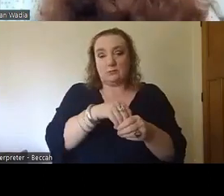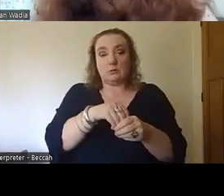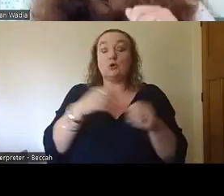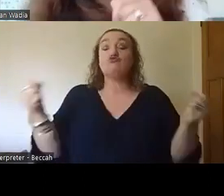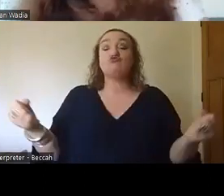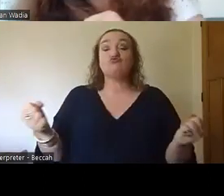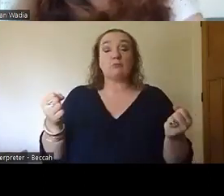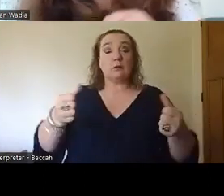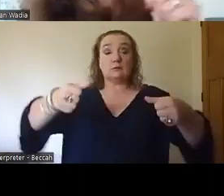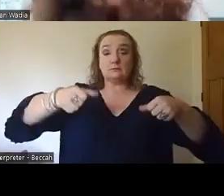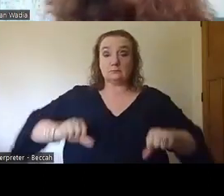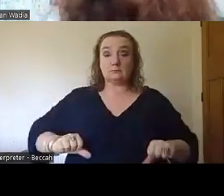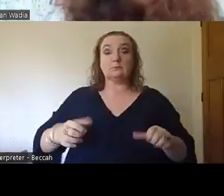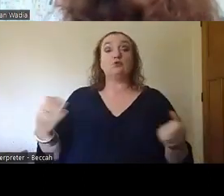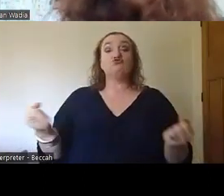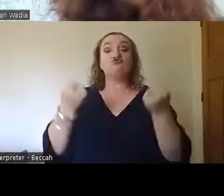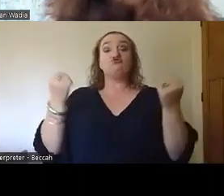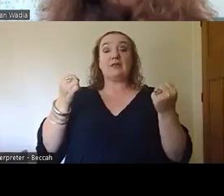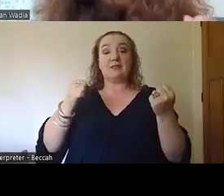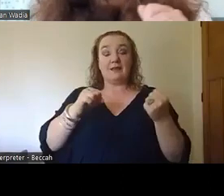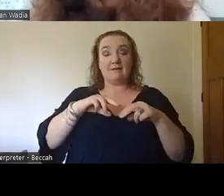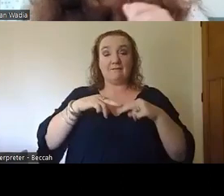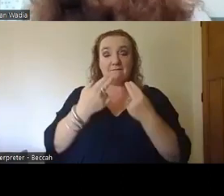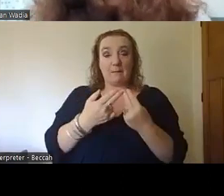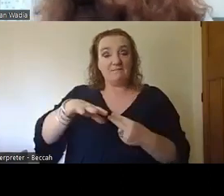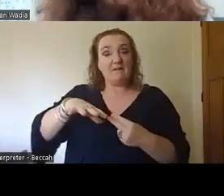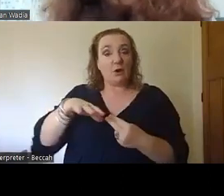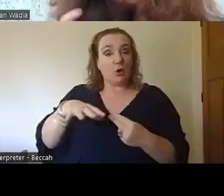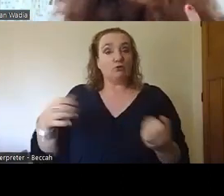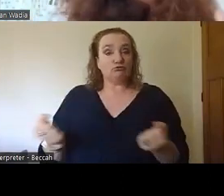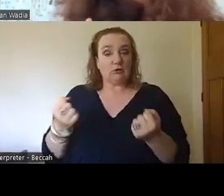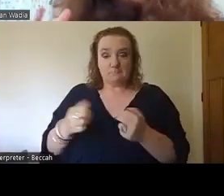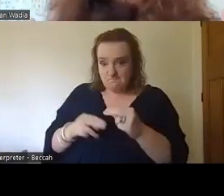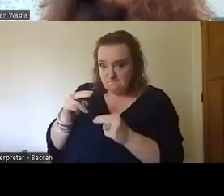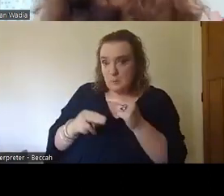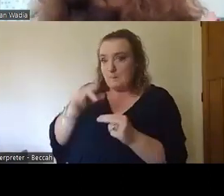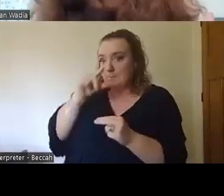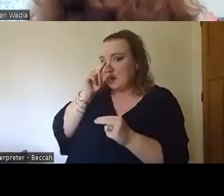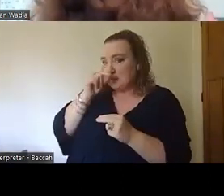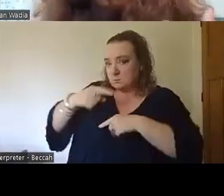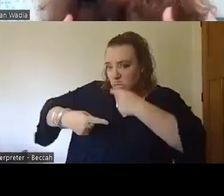This is about building the capacity for families and whānau, again, this is something, you know, we do again in our communities.